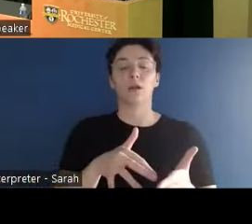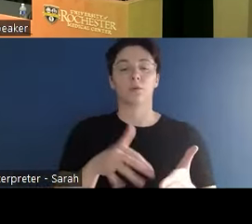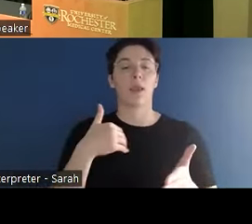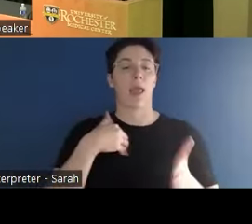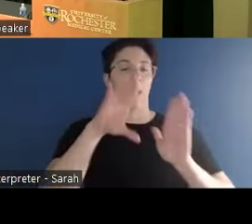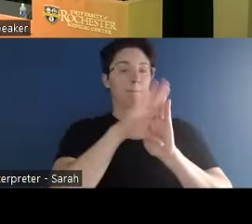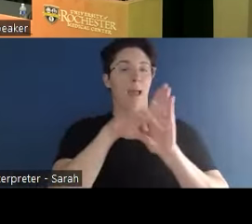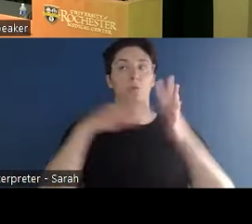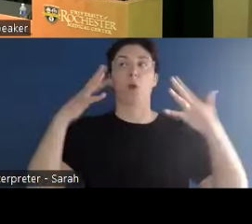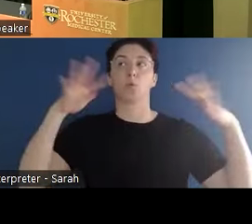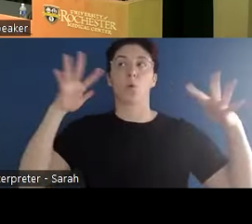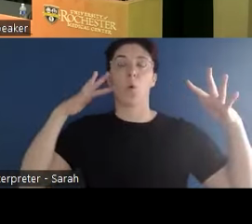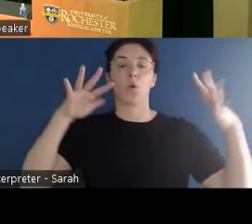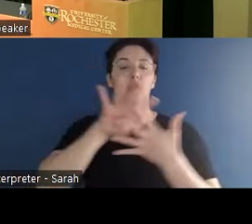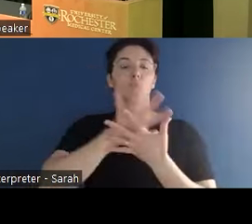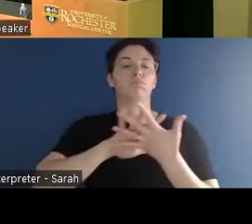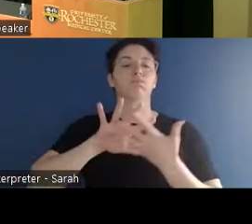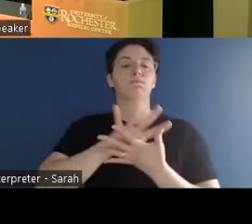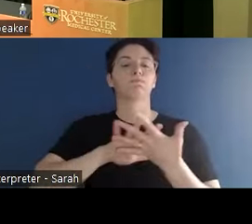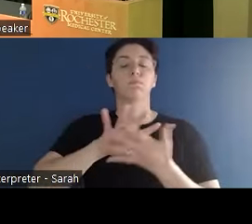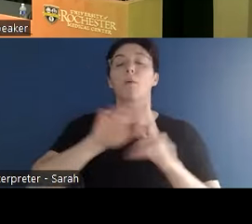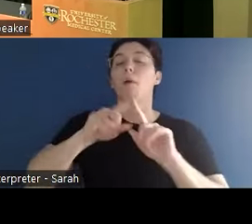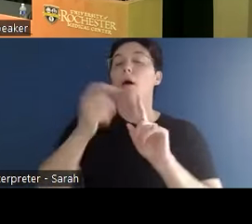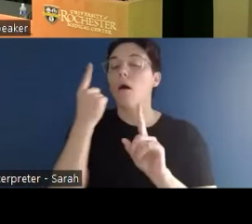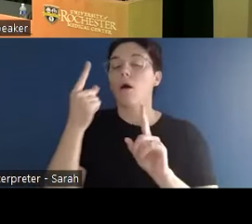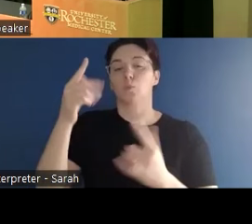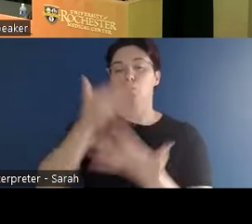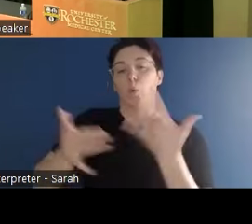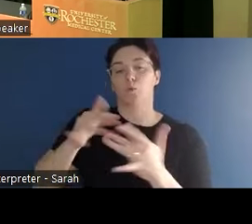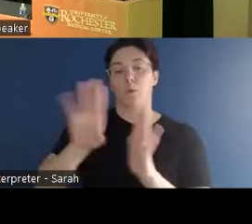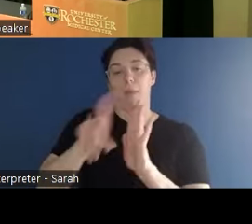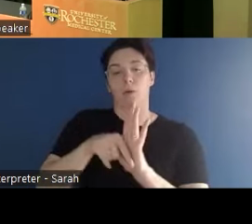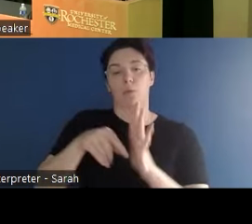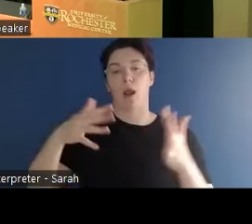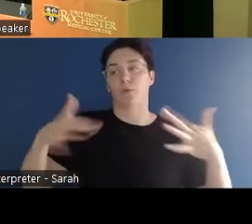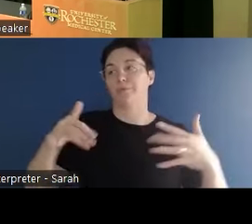some conditions but it was a social background noise so this is like a babble stream where you